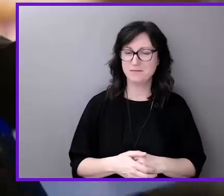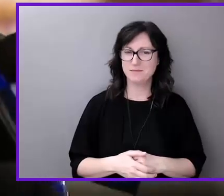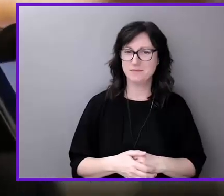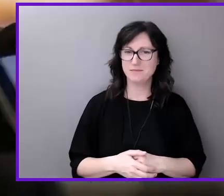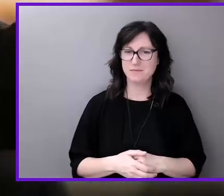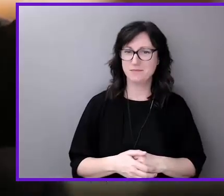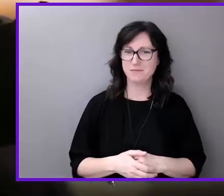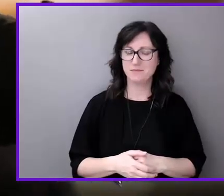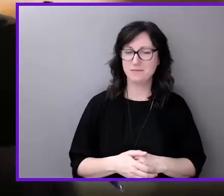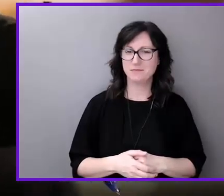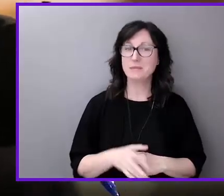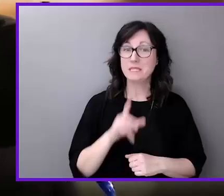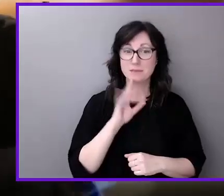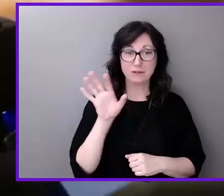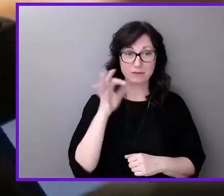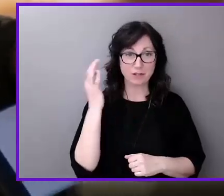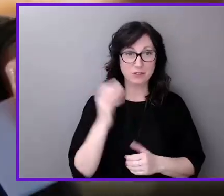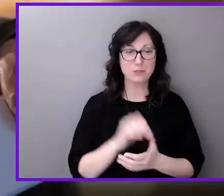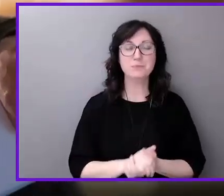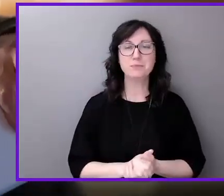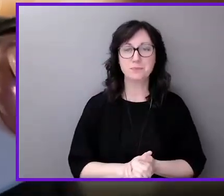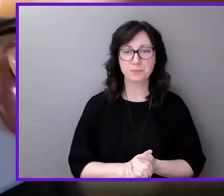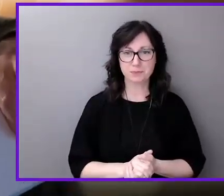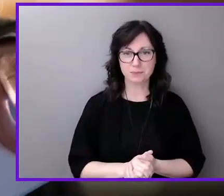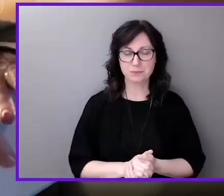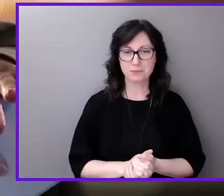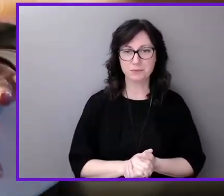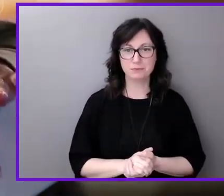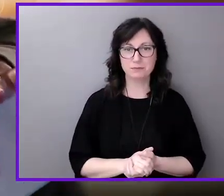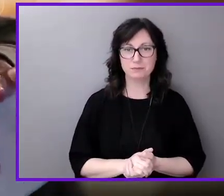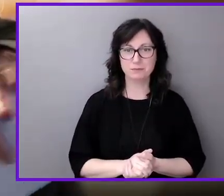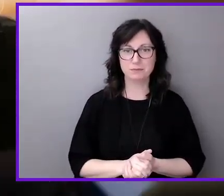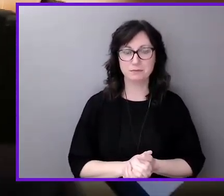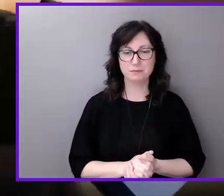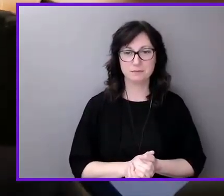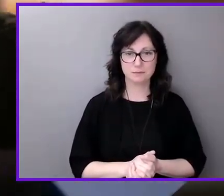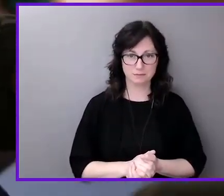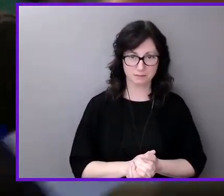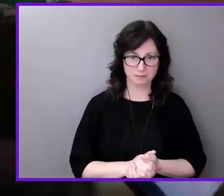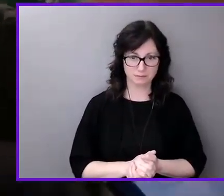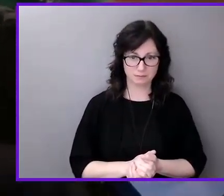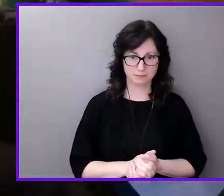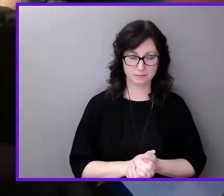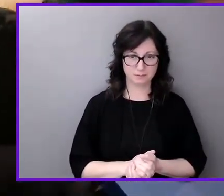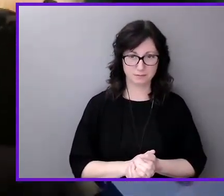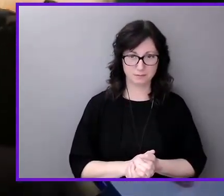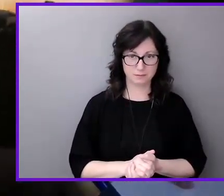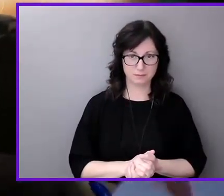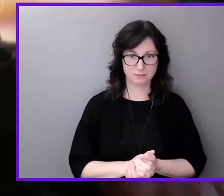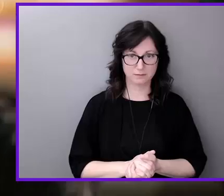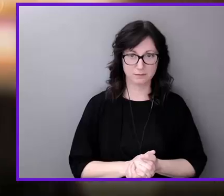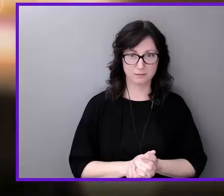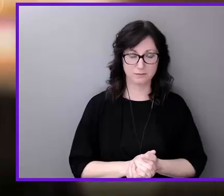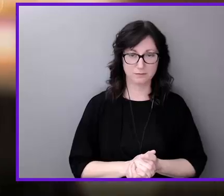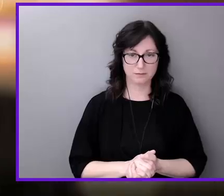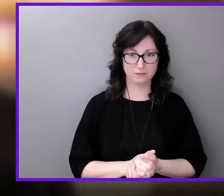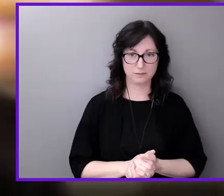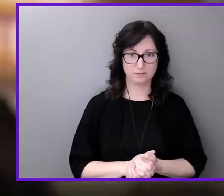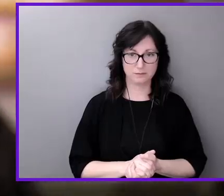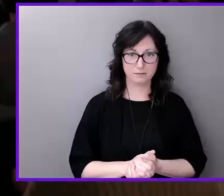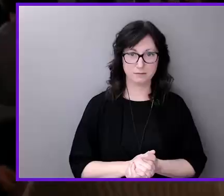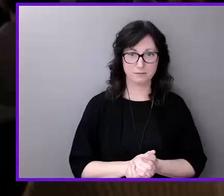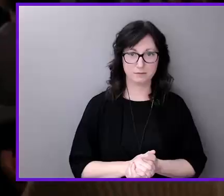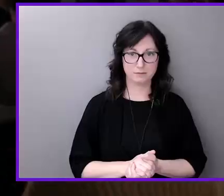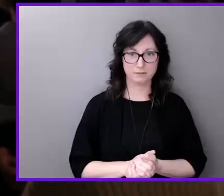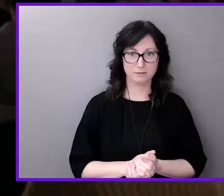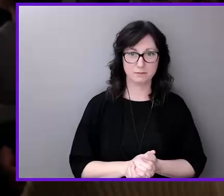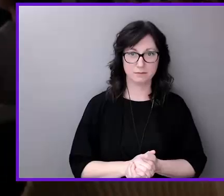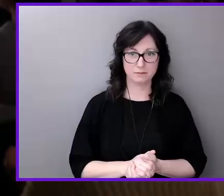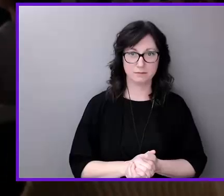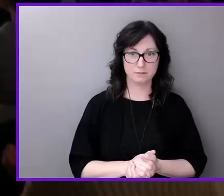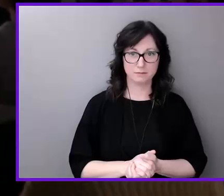First of all, I think that we should pay tribute to and celebrate the outgoing CEO